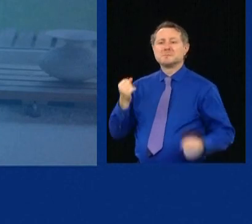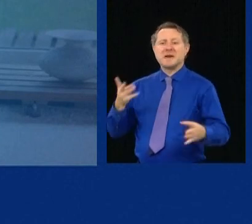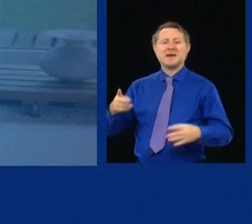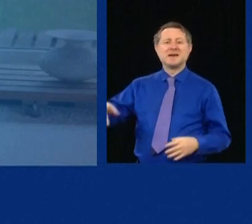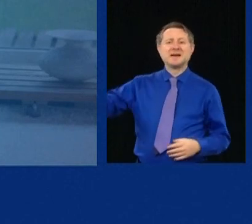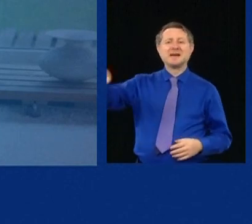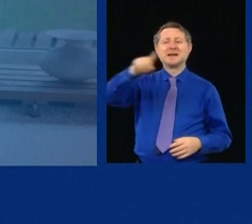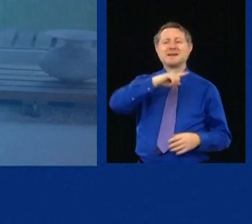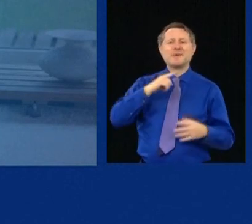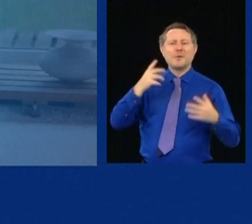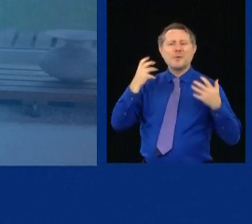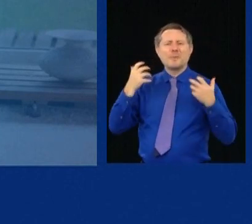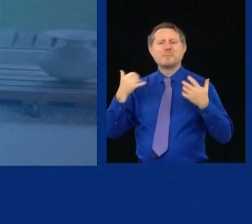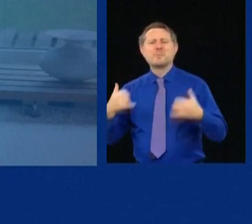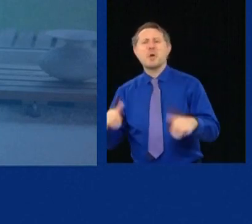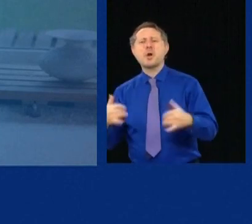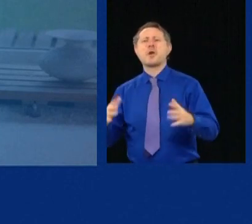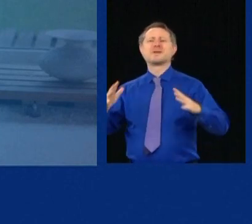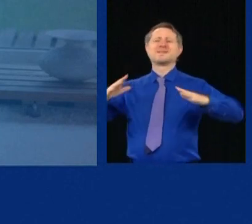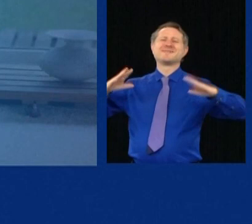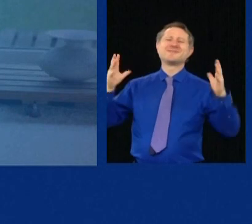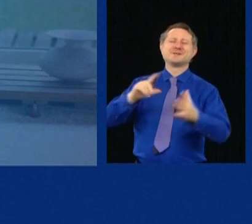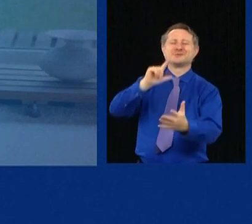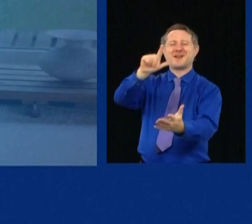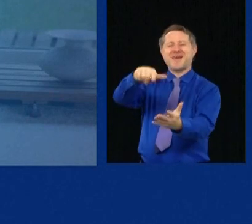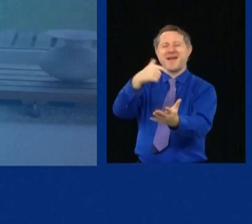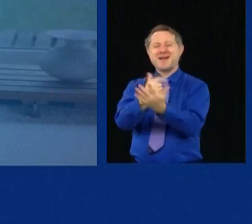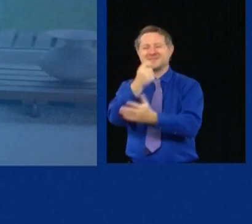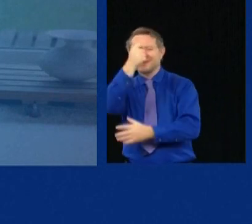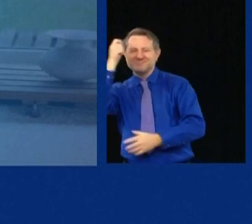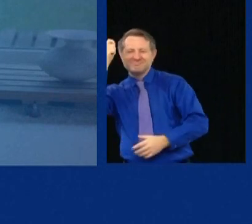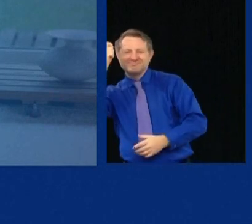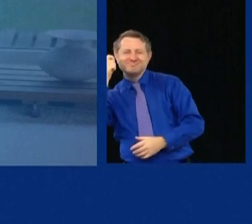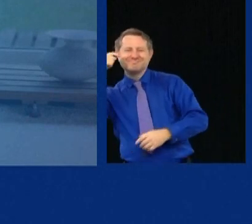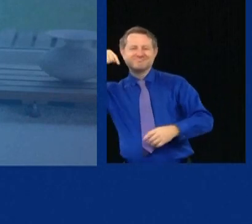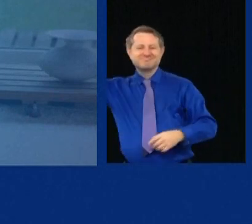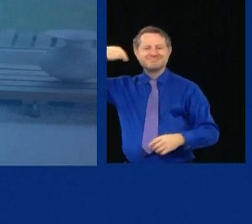COLLEGE THIS YEAR, THEY CLOSED THE COLLEGE, SHE SAID A LOT OF